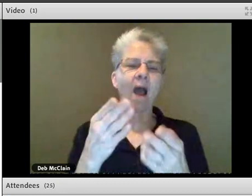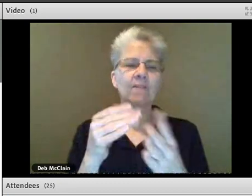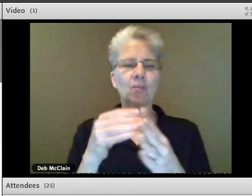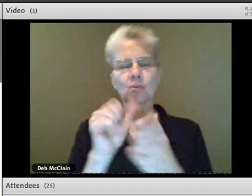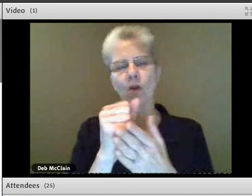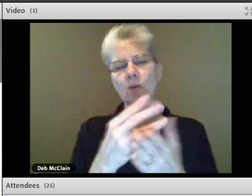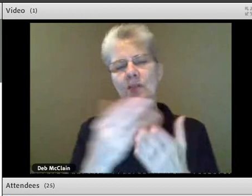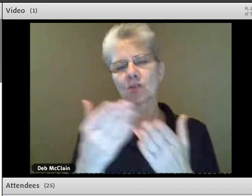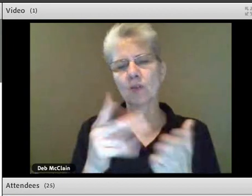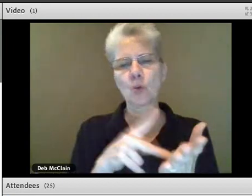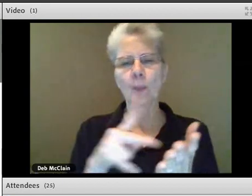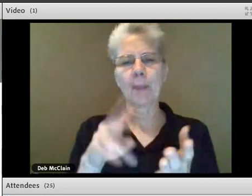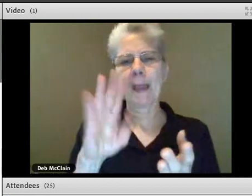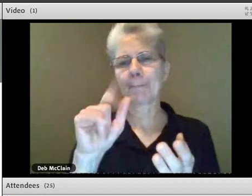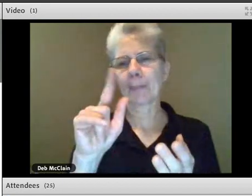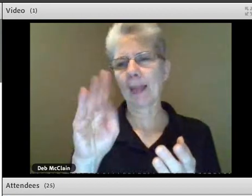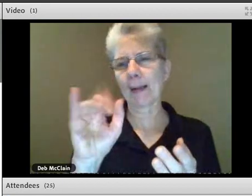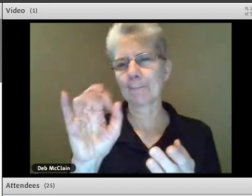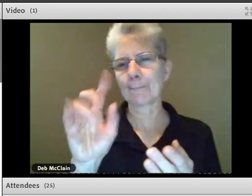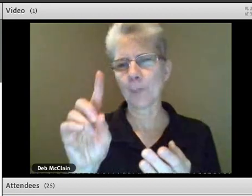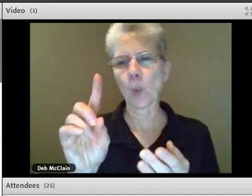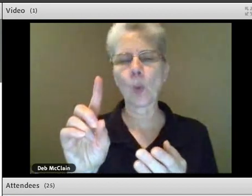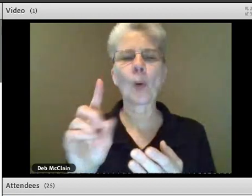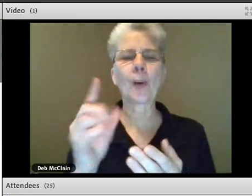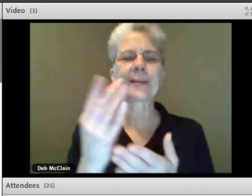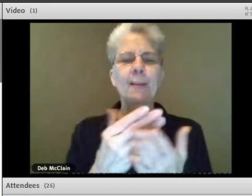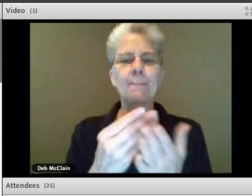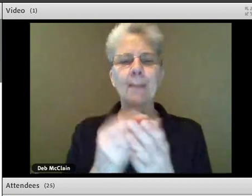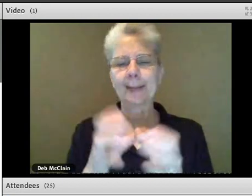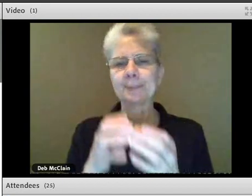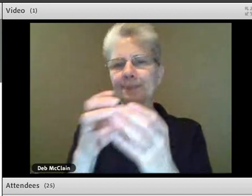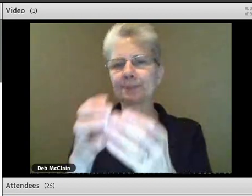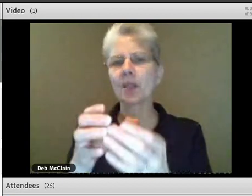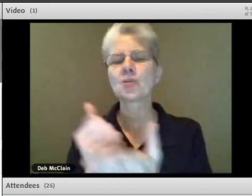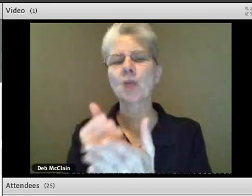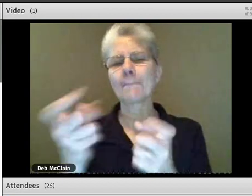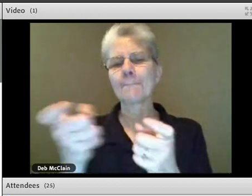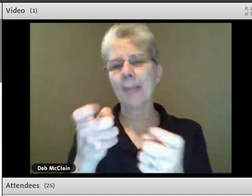so you can pay Blackboard a pool of money to have them manage your Blackboard instance,